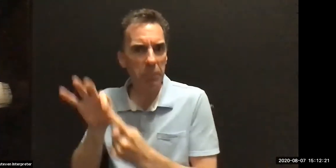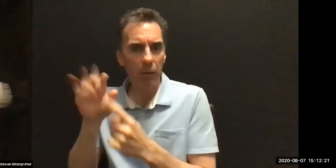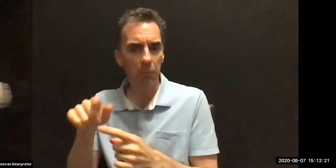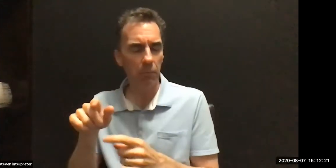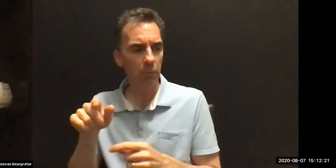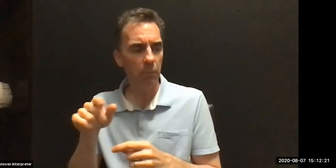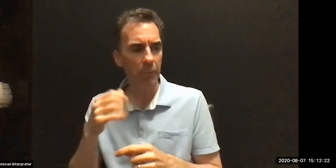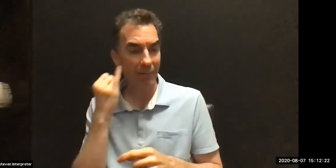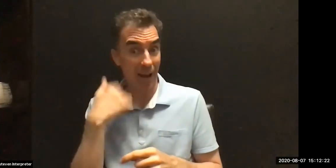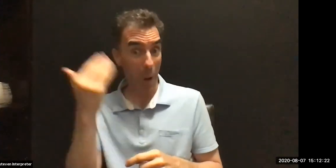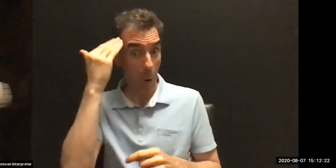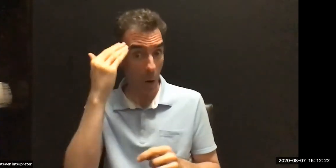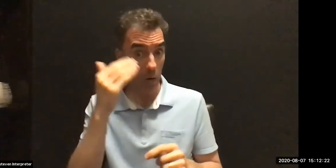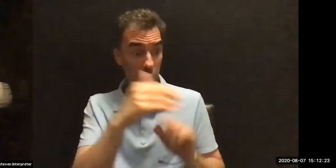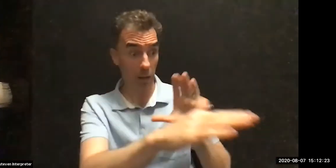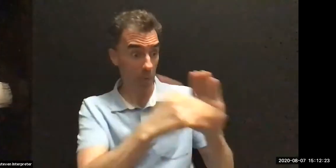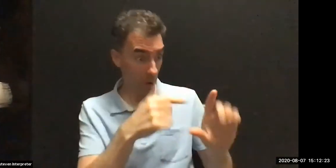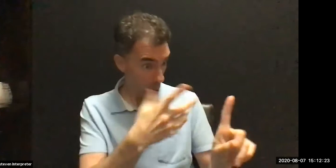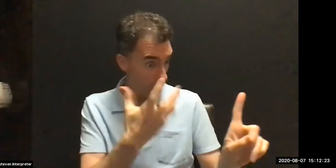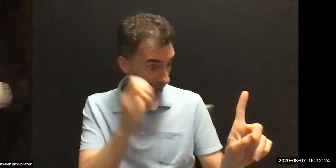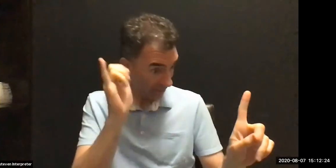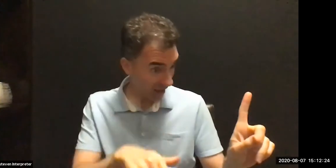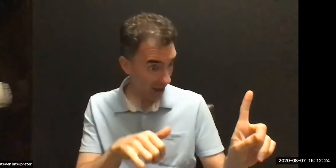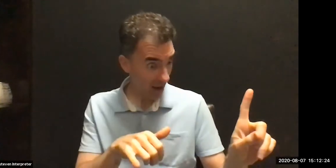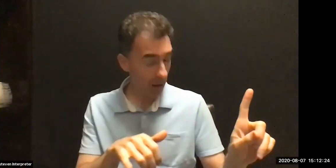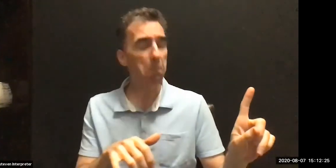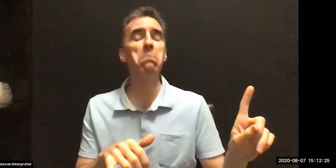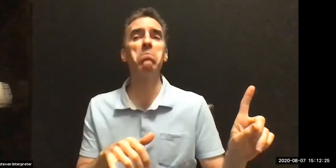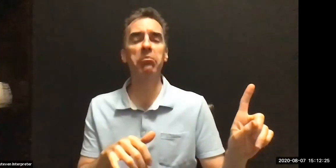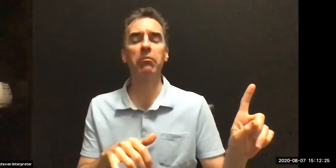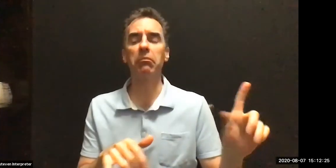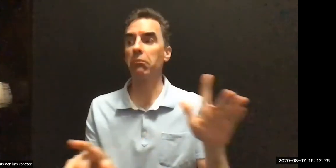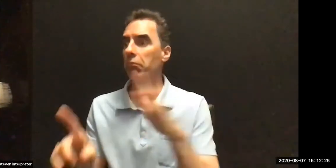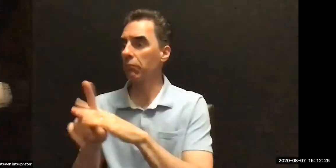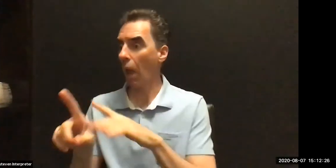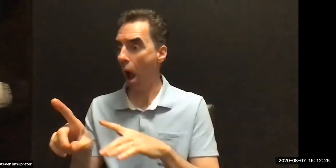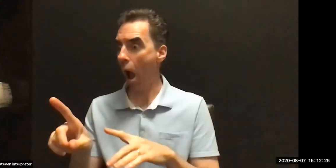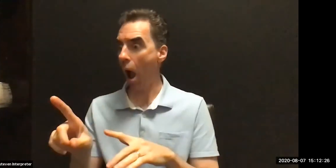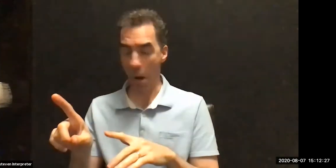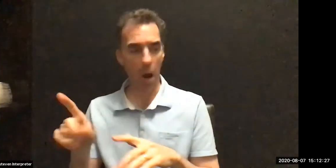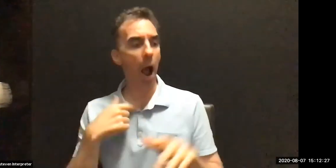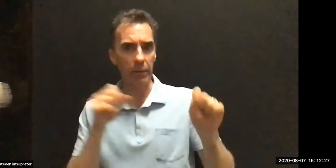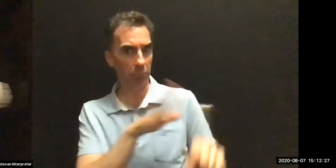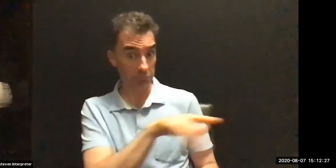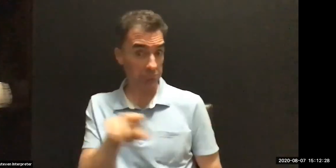Channelle Charest: I want to be on you know list for upcoming programs and then that way we'll stay in touch with them through through that process.